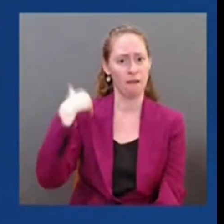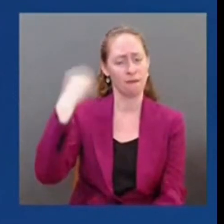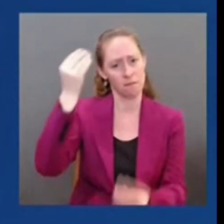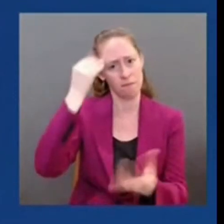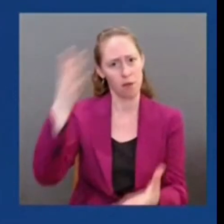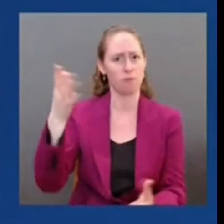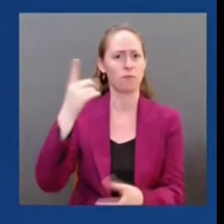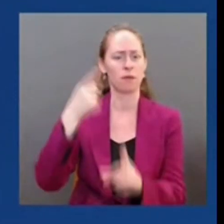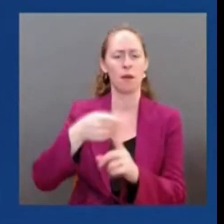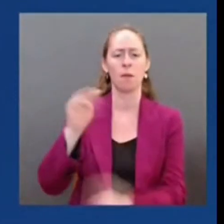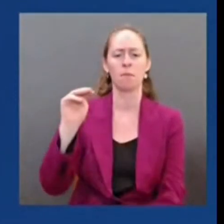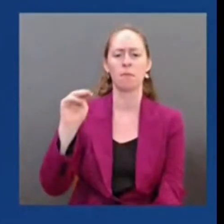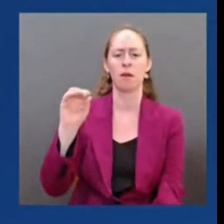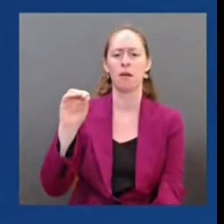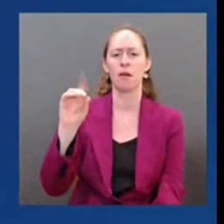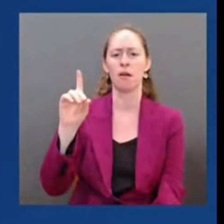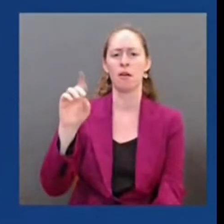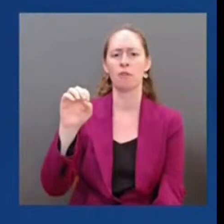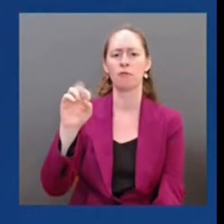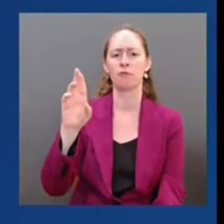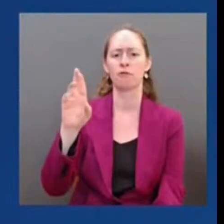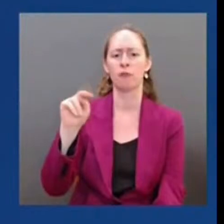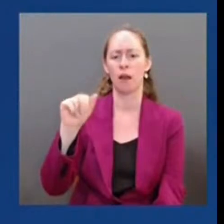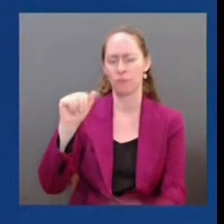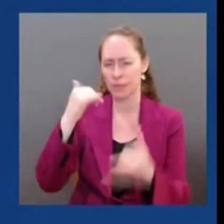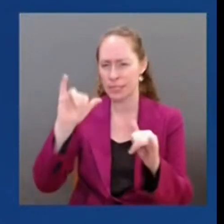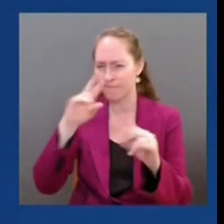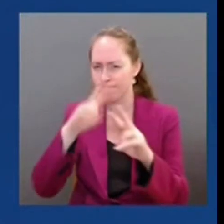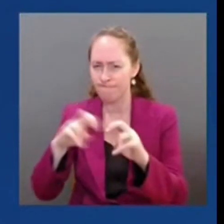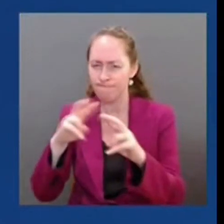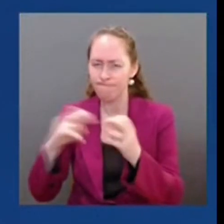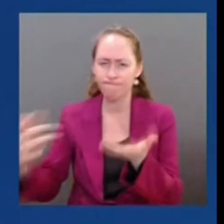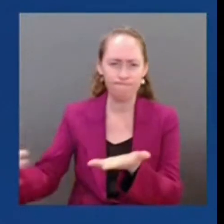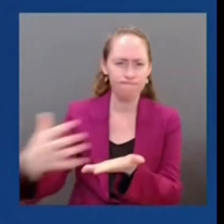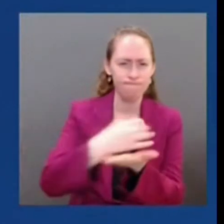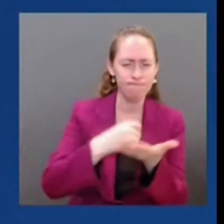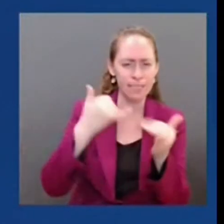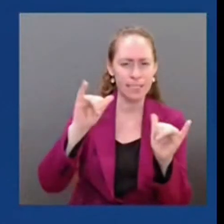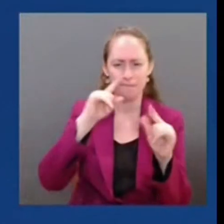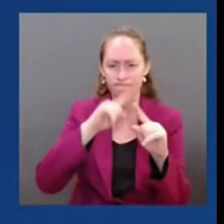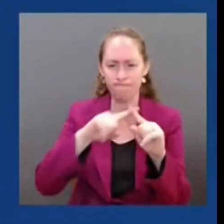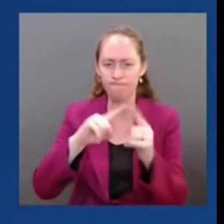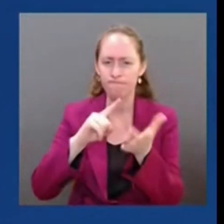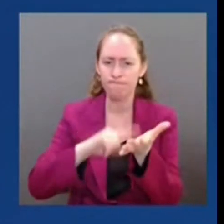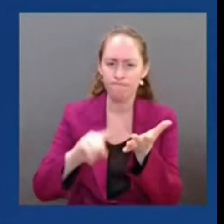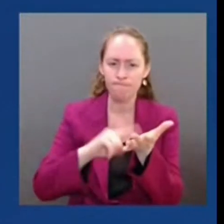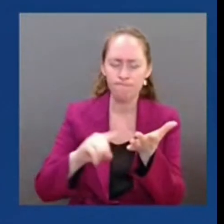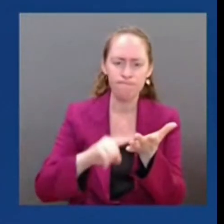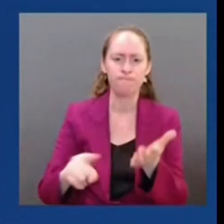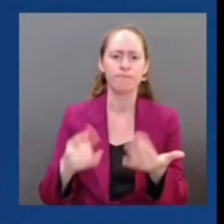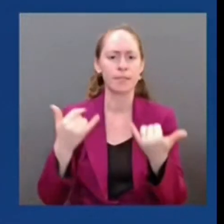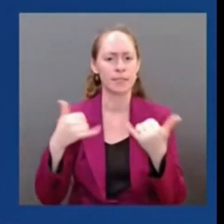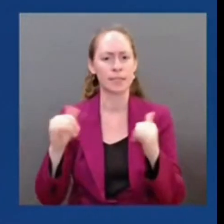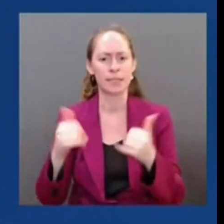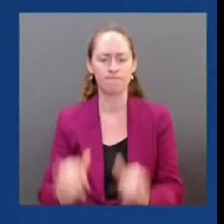HAVE THE DATA FOR MODERNA AND THEY ARE GOING THROUGH IT RIGHT NOW. AND THAT CONTINUES.